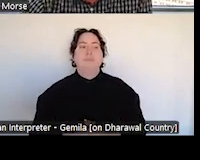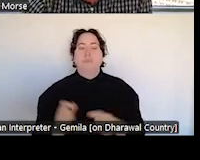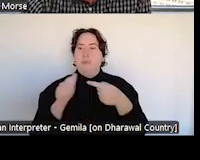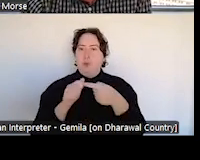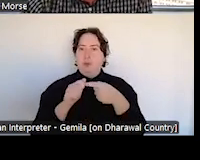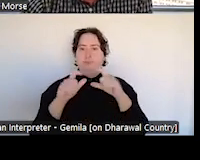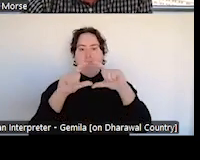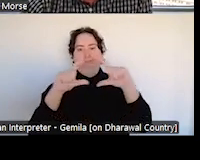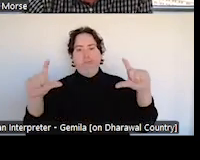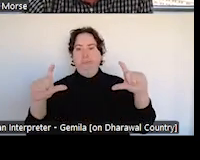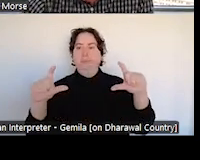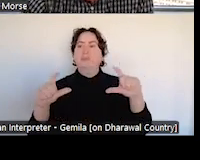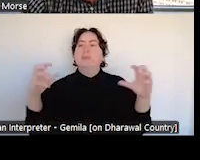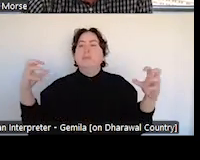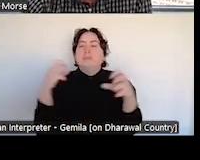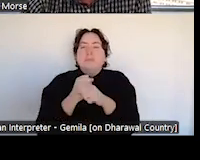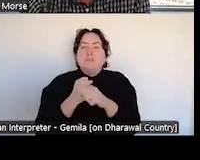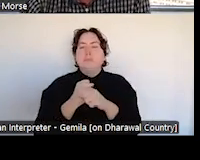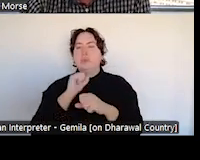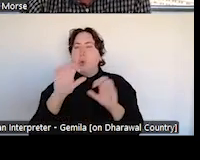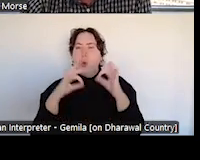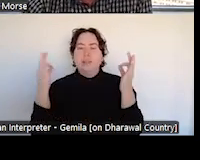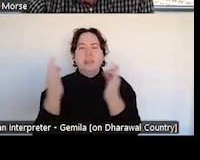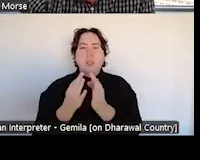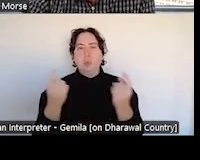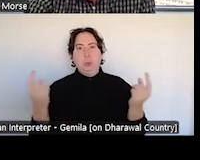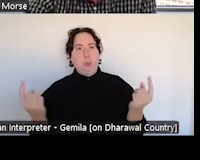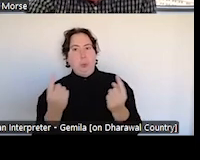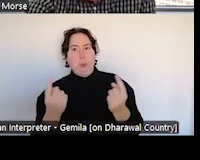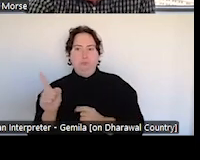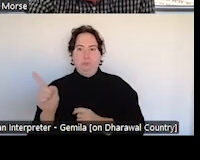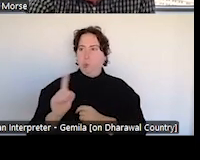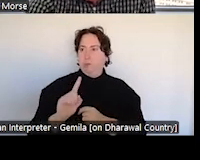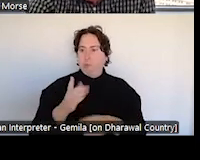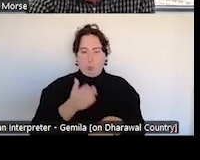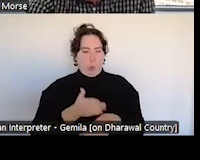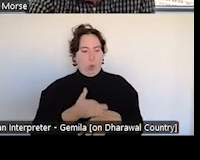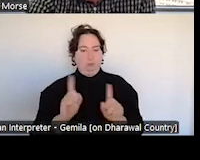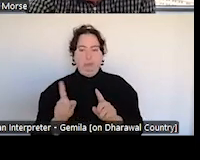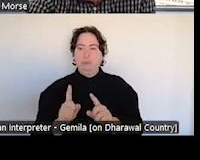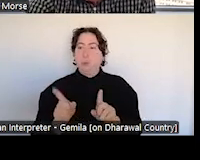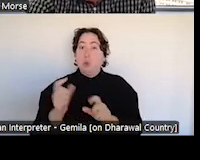brief outline of your organisation, who you are and what you do, what are your outputs,